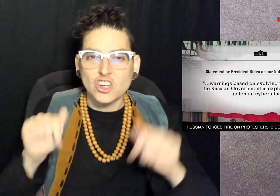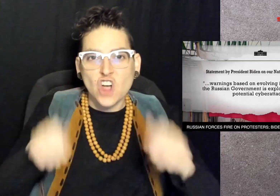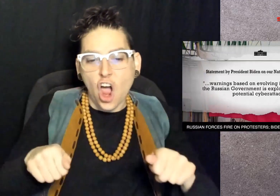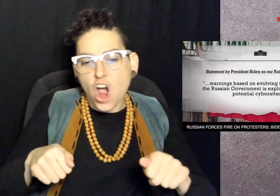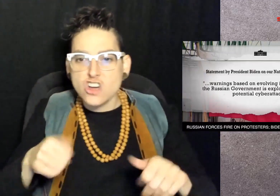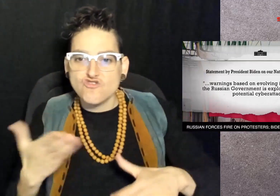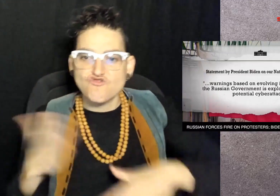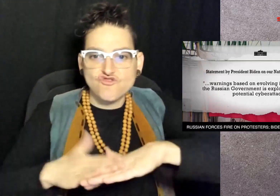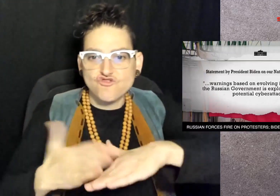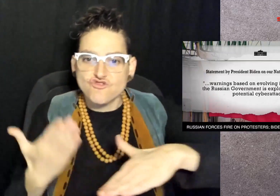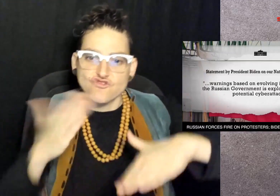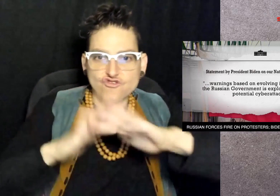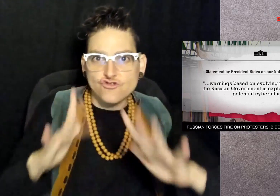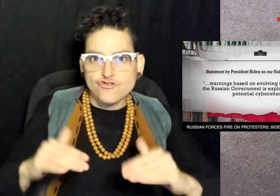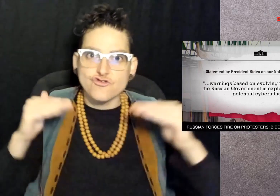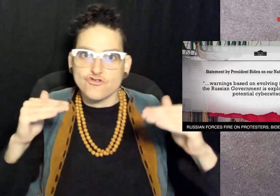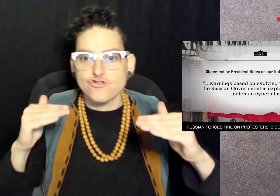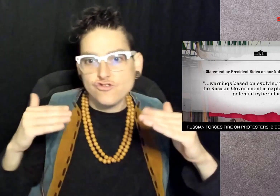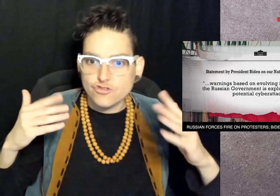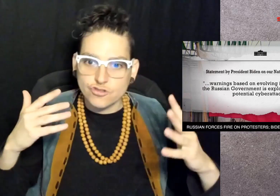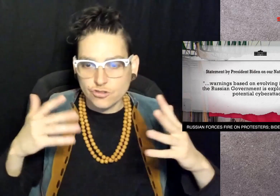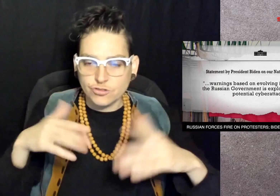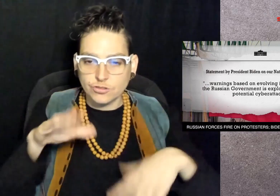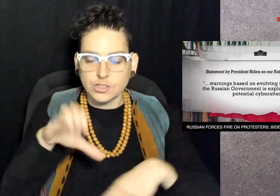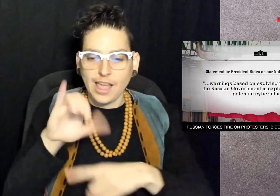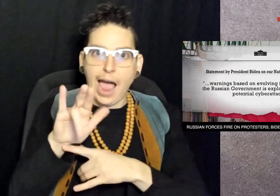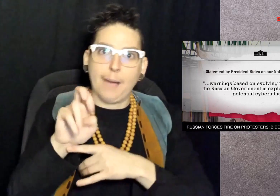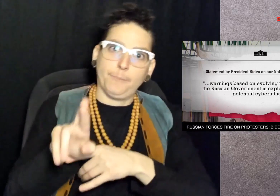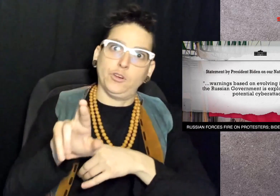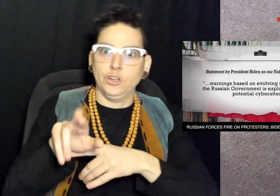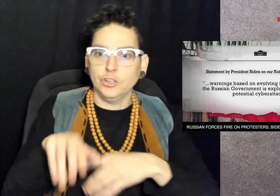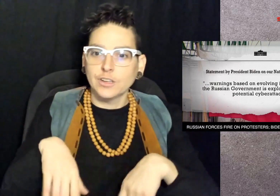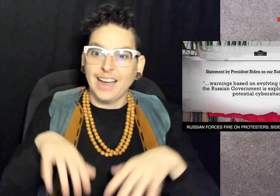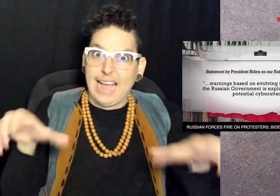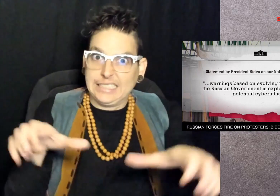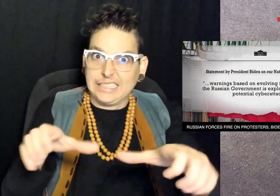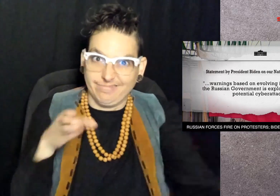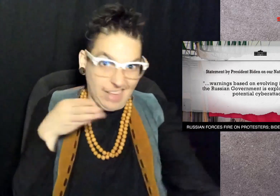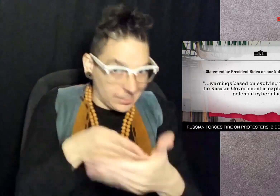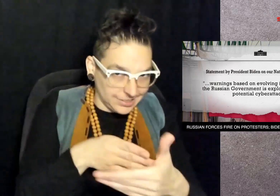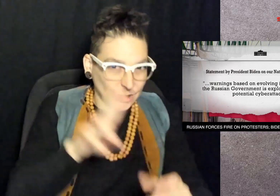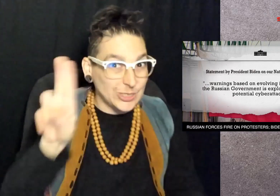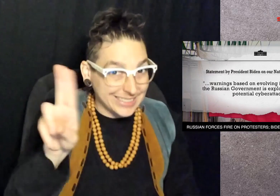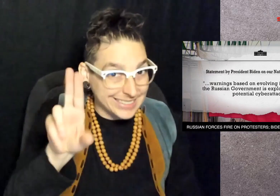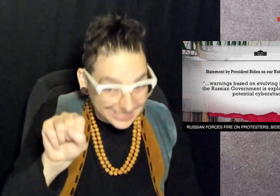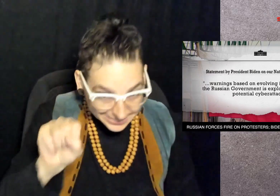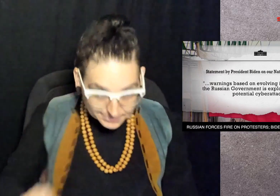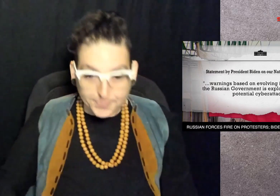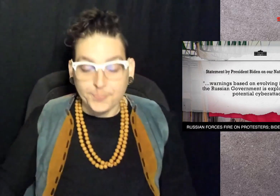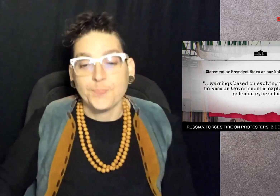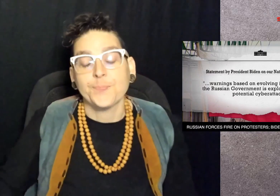President Biden is warning that Russia could conduct malicious cyber activity against the